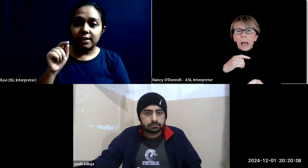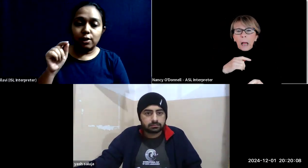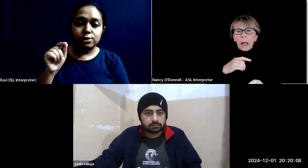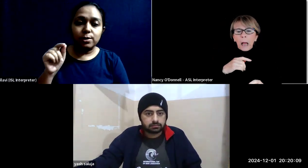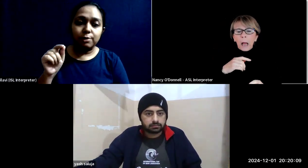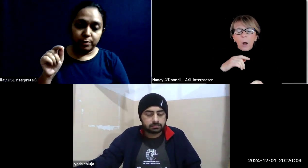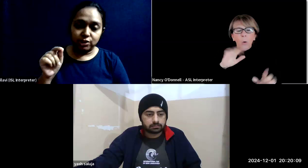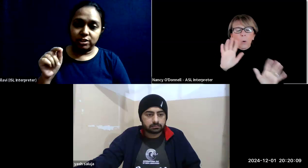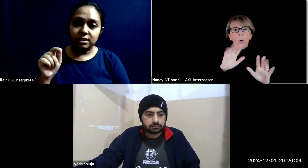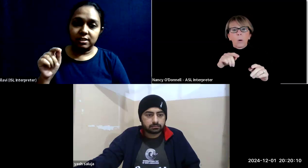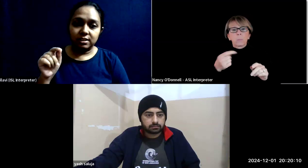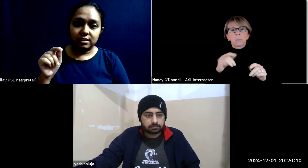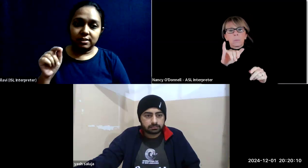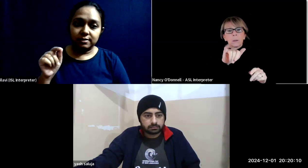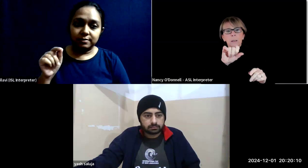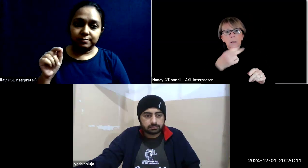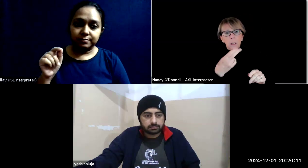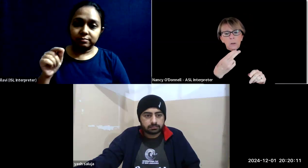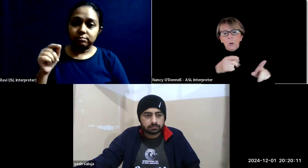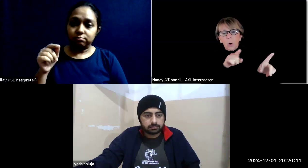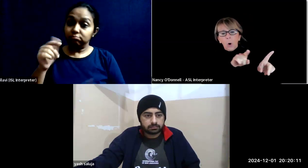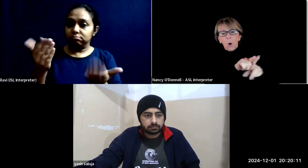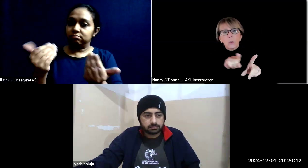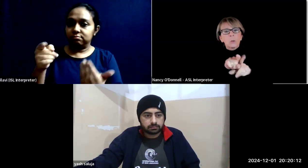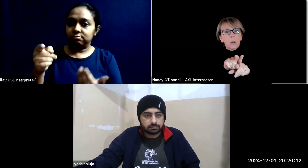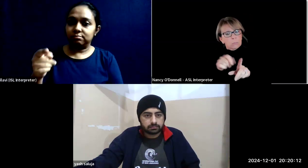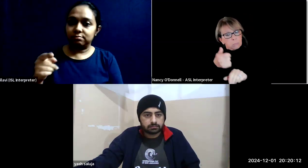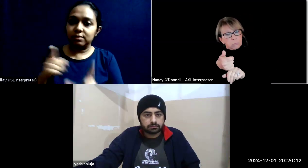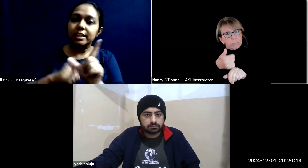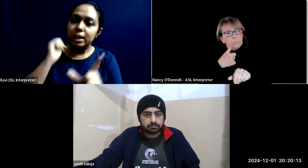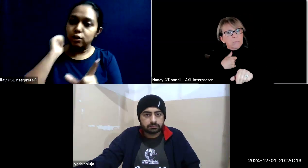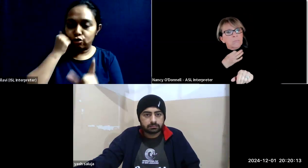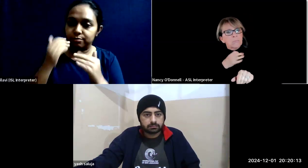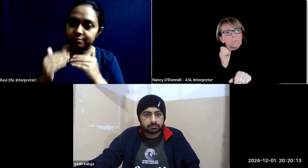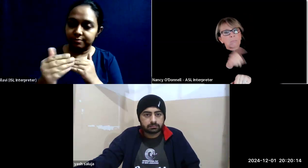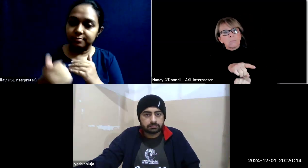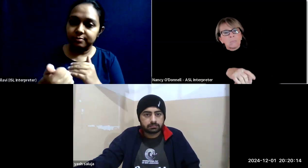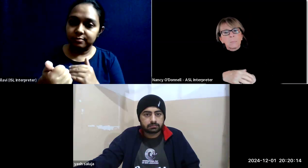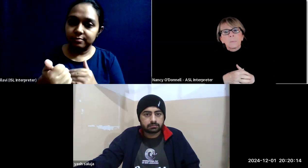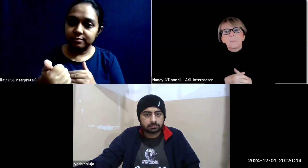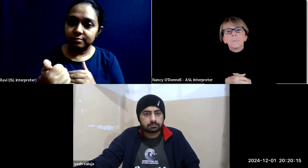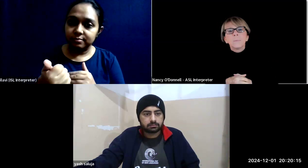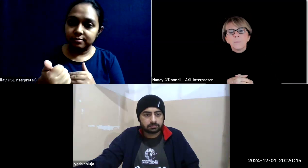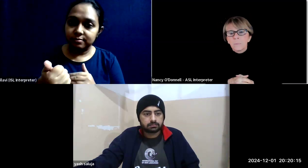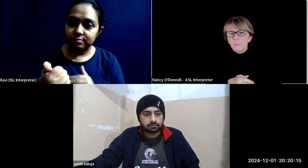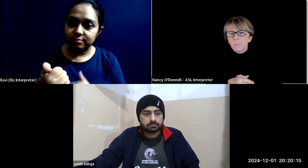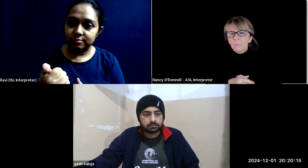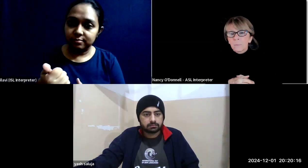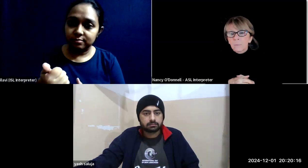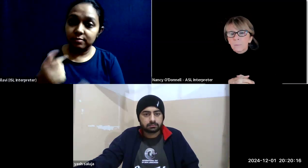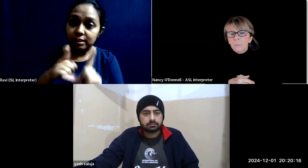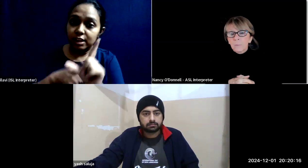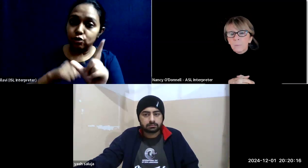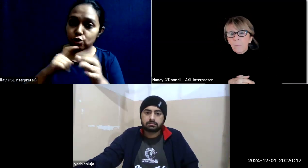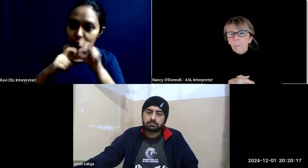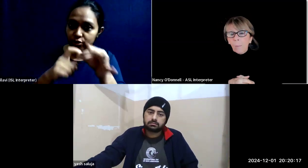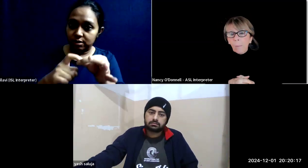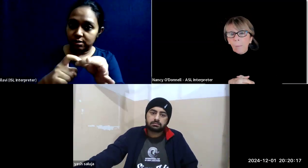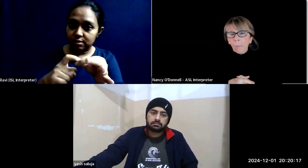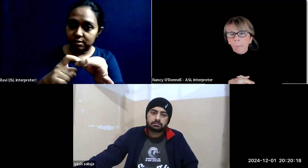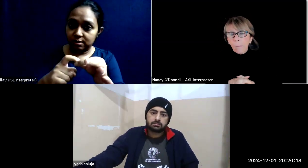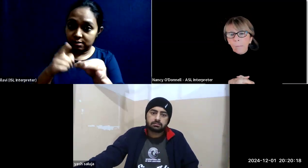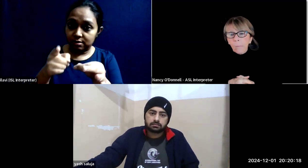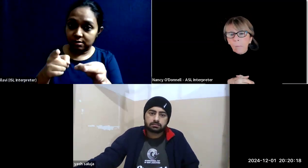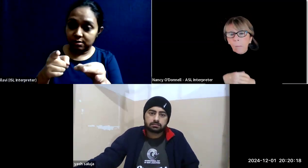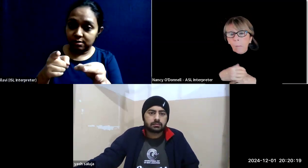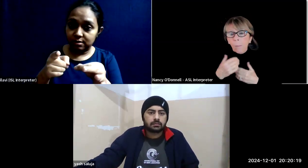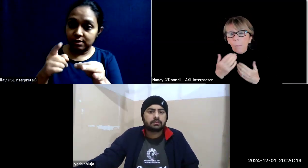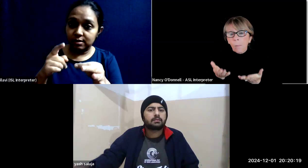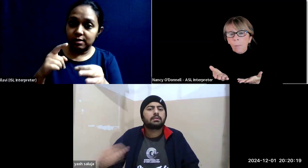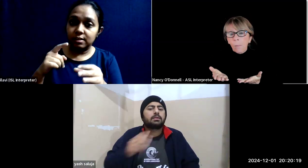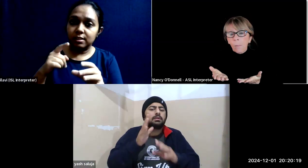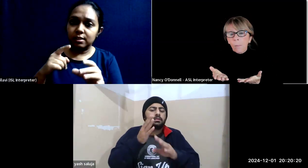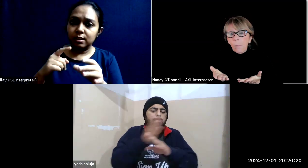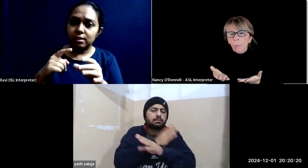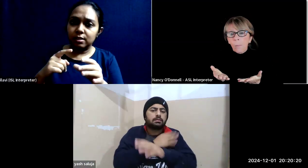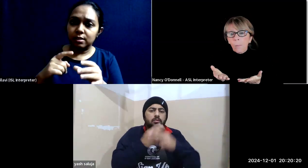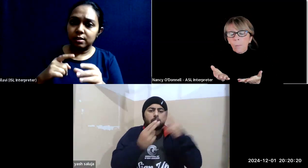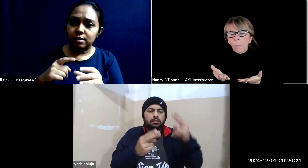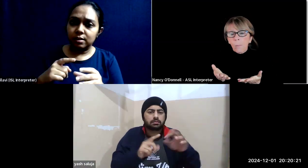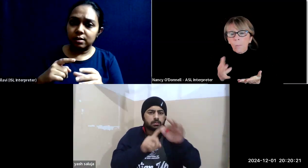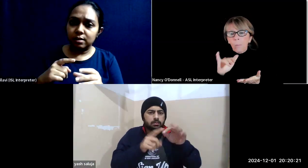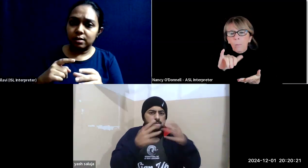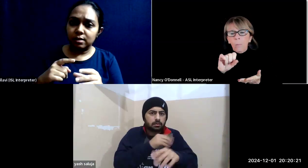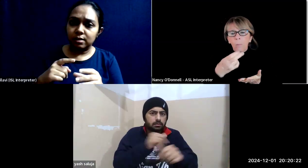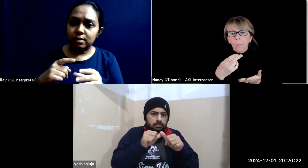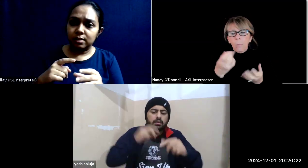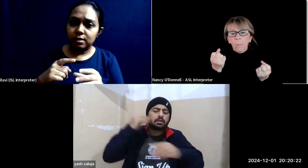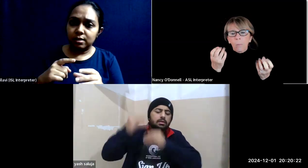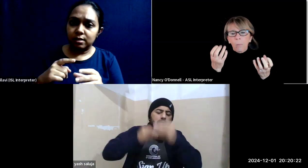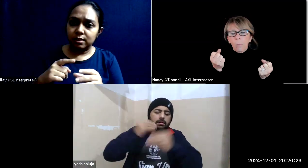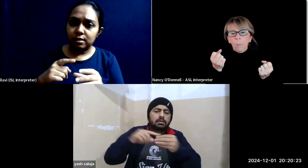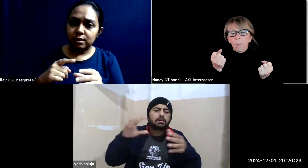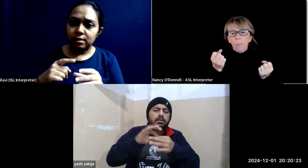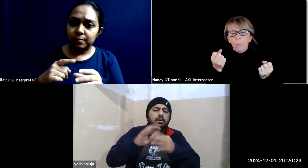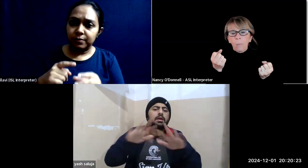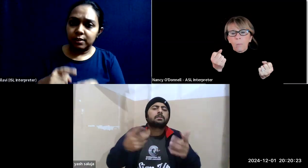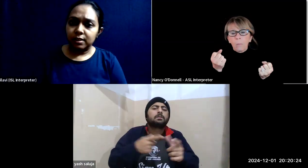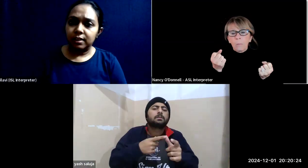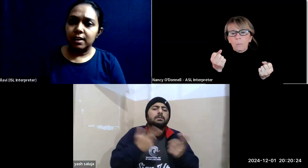[Interpreter speaking for Yash] So Yash is saying, I also have a question.